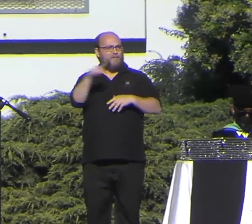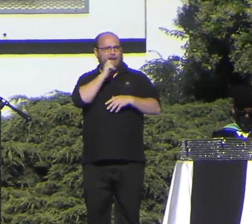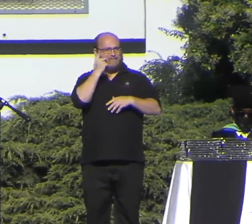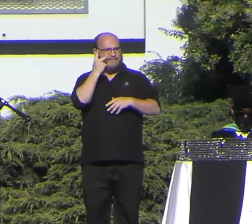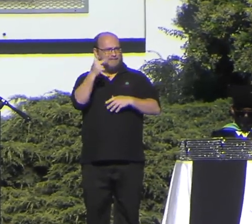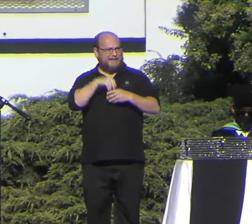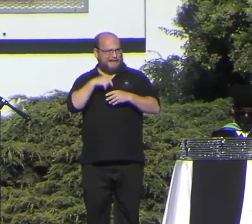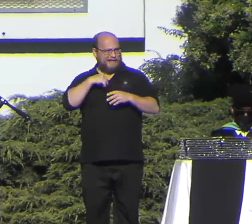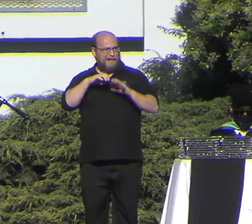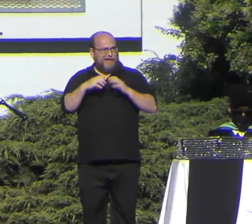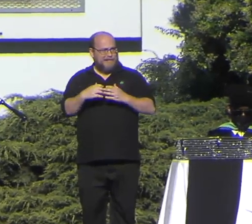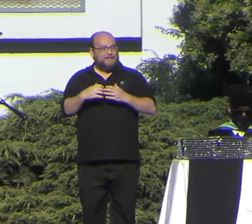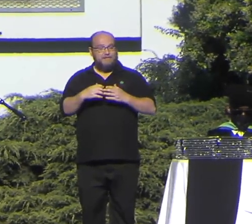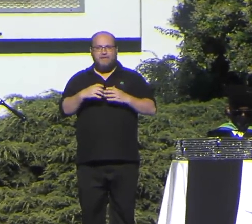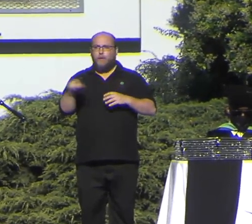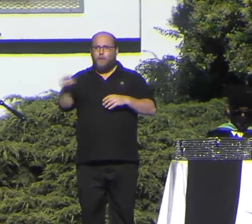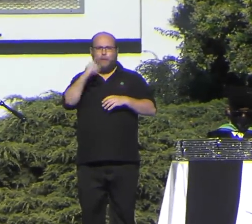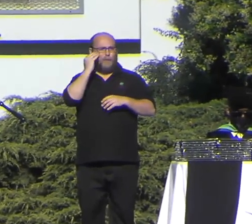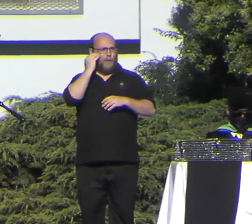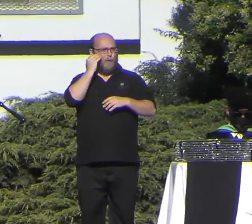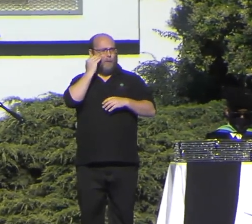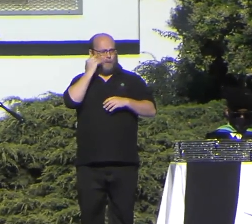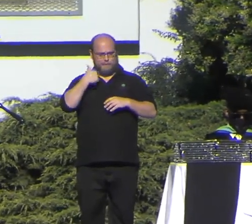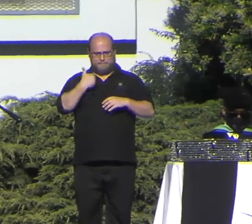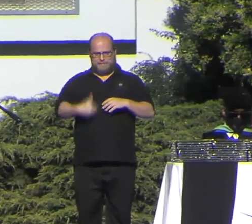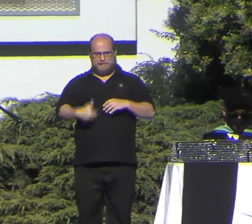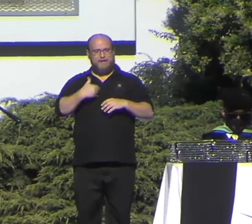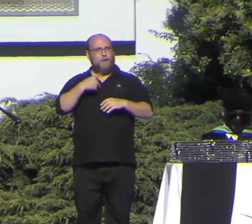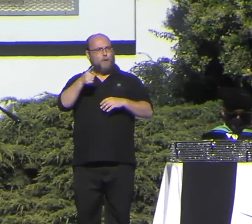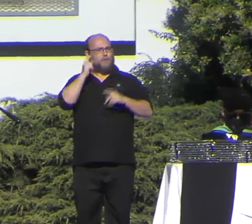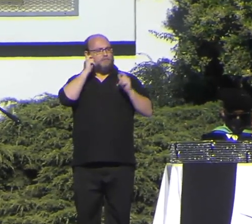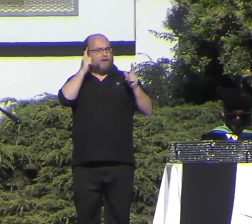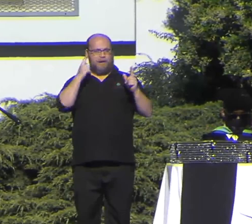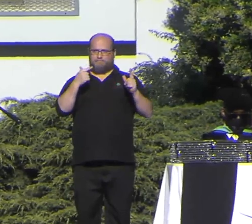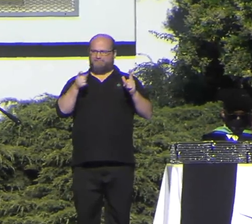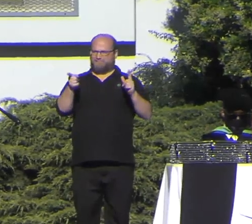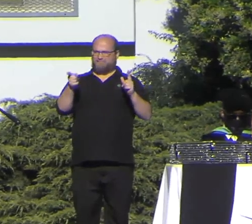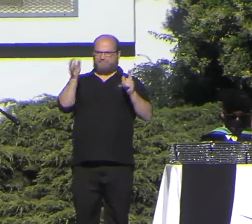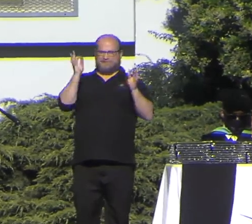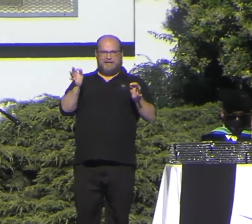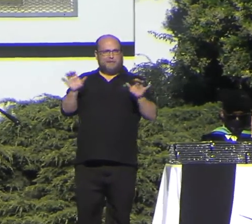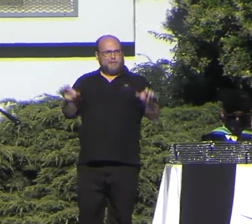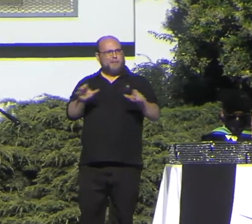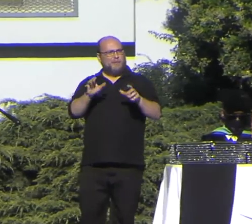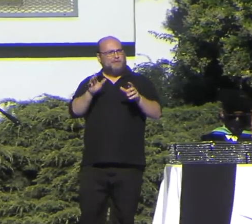For those of you who know me you're probably surprised that I decided to do a graduation speech and to be honest I am too.